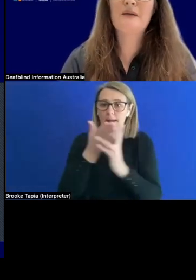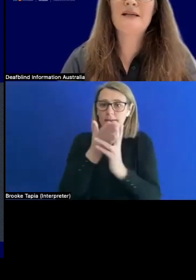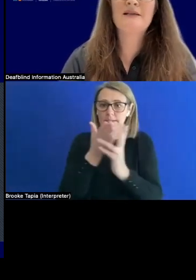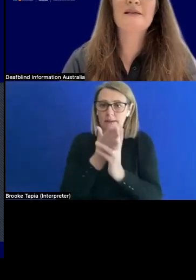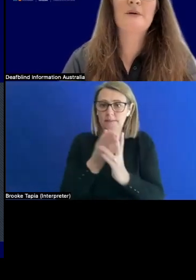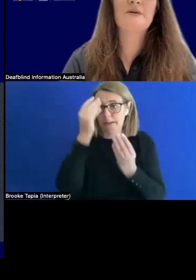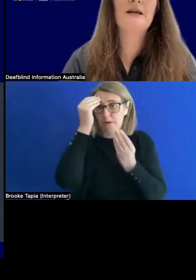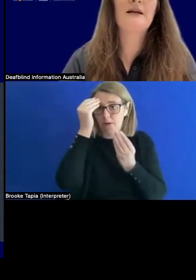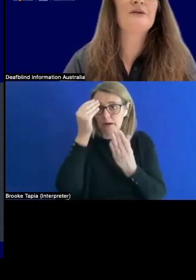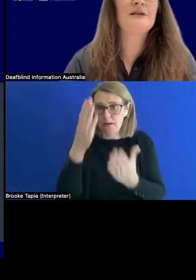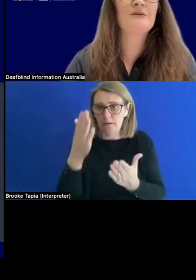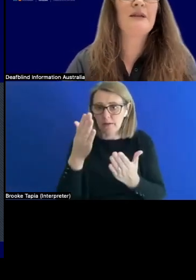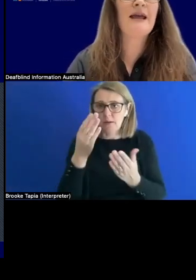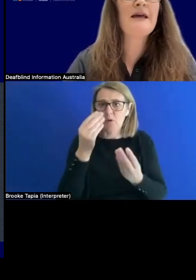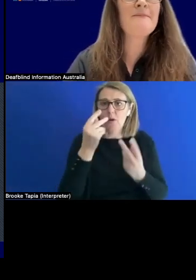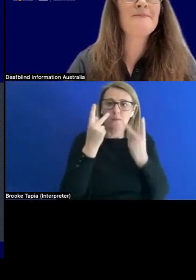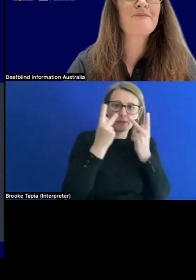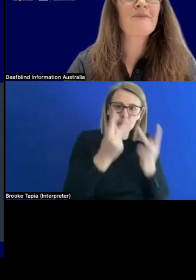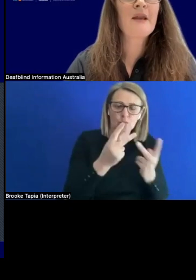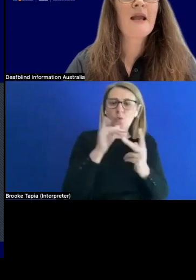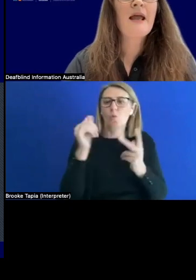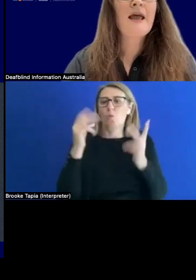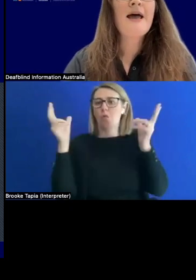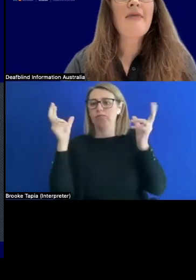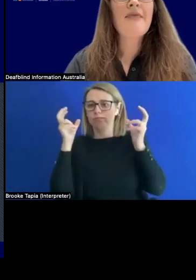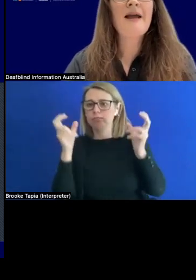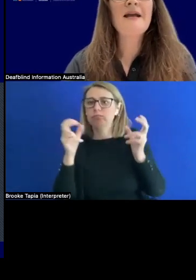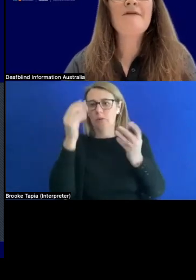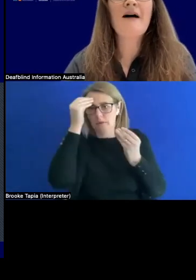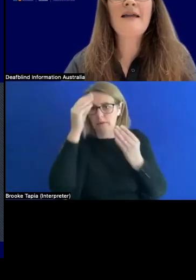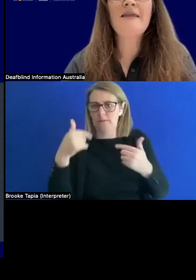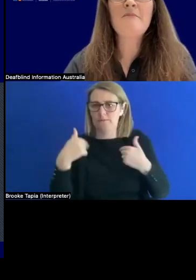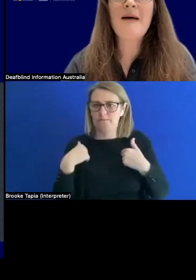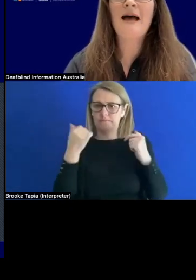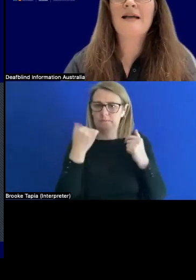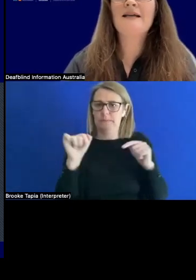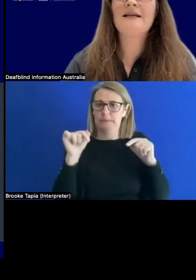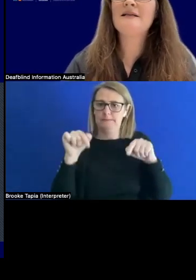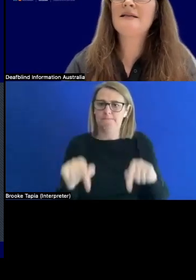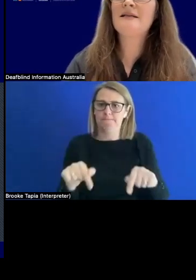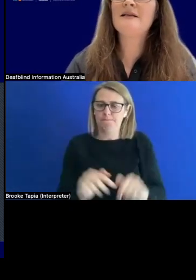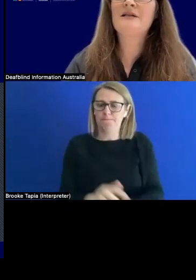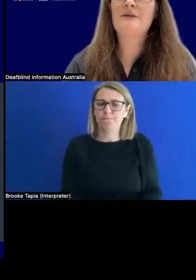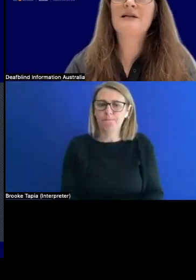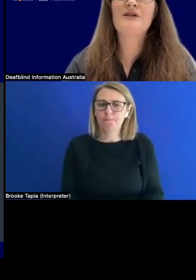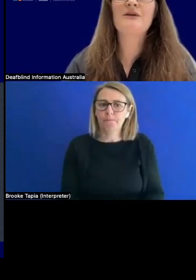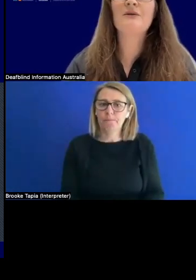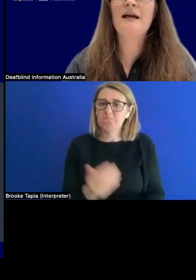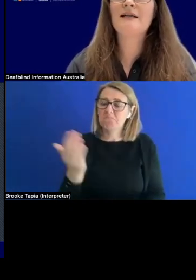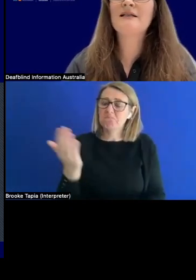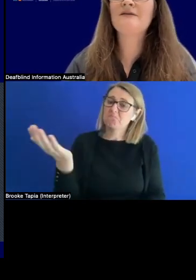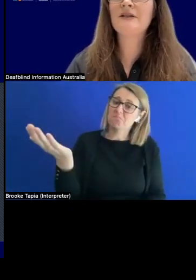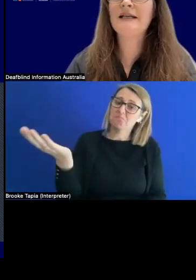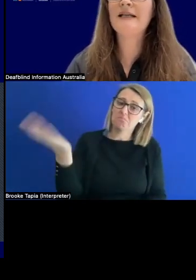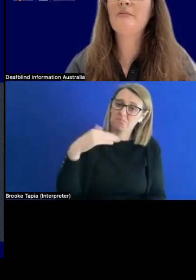means as well that you’re still there, and then invite them back into the interaction or activity